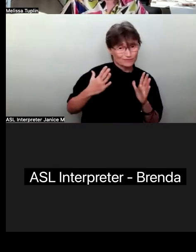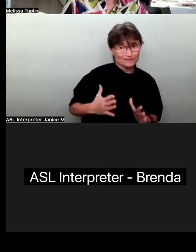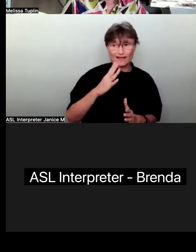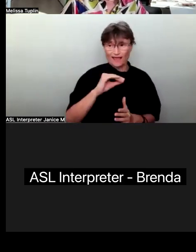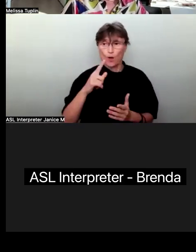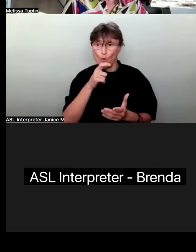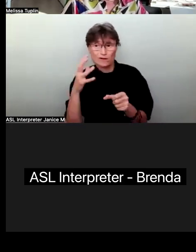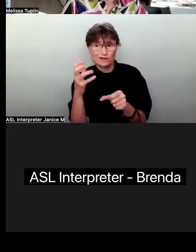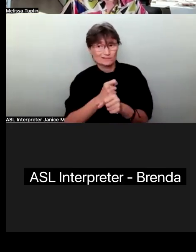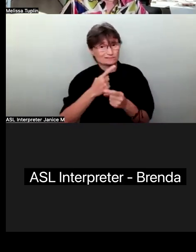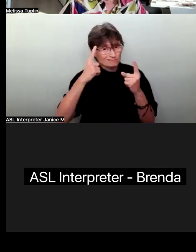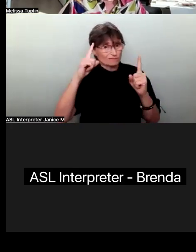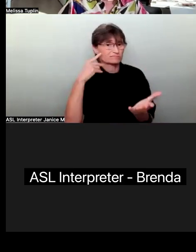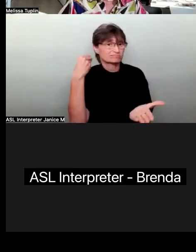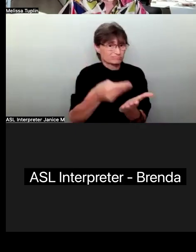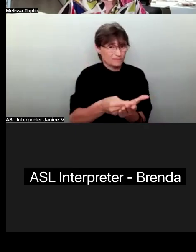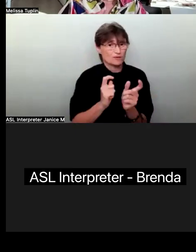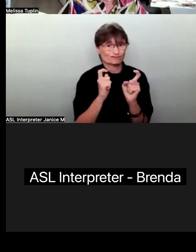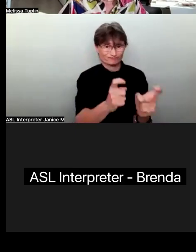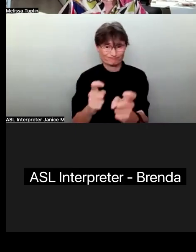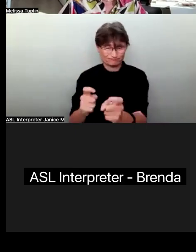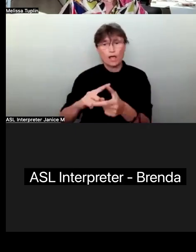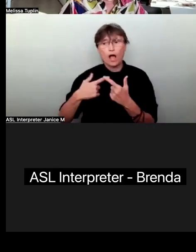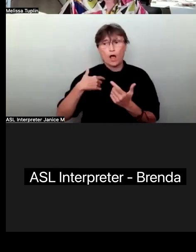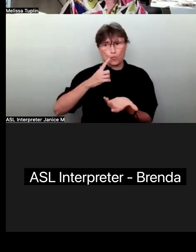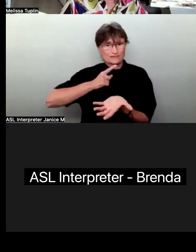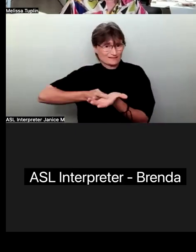framework and these definitions as we go through the program information,